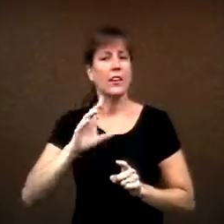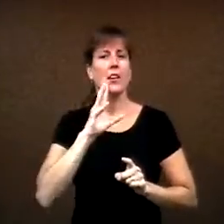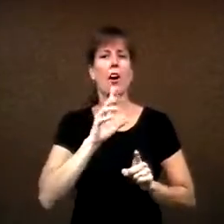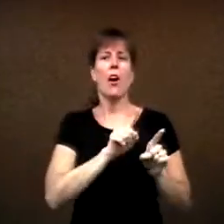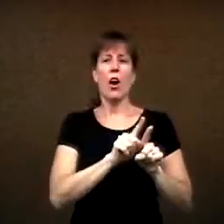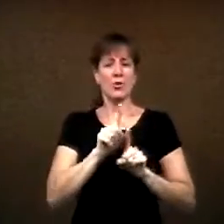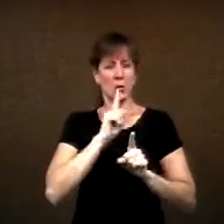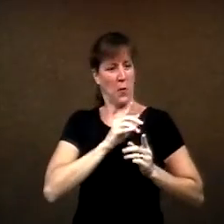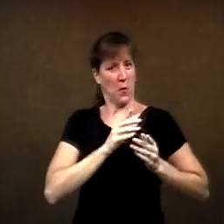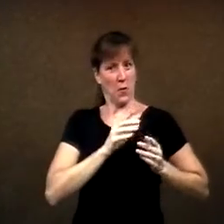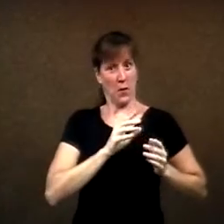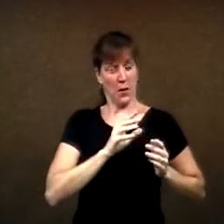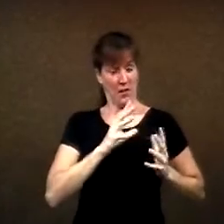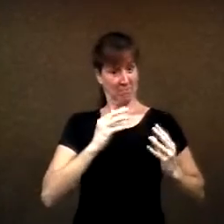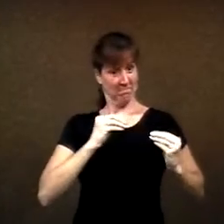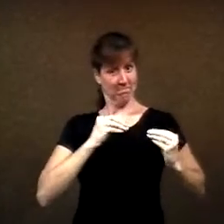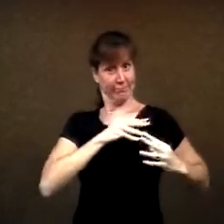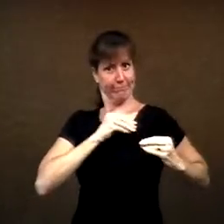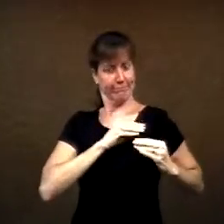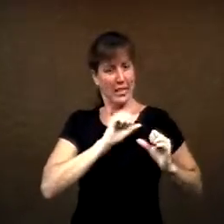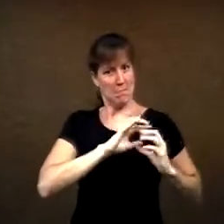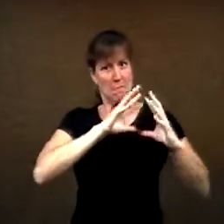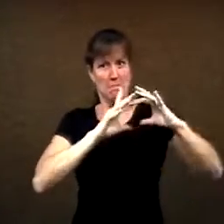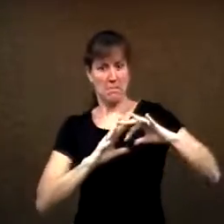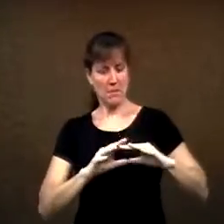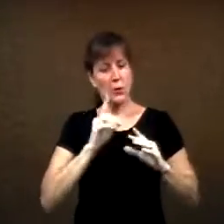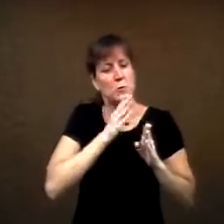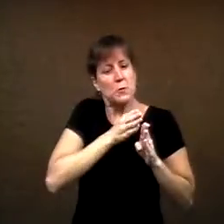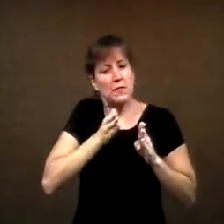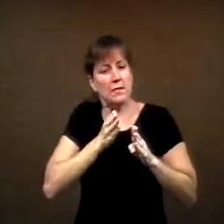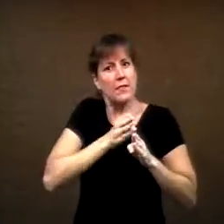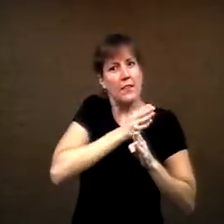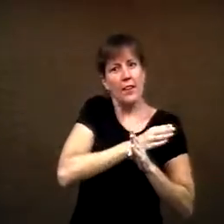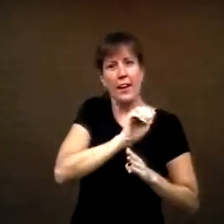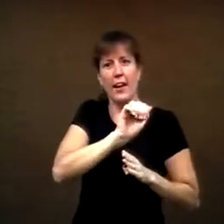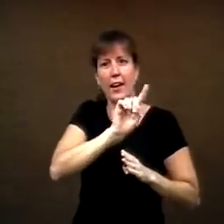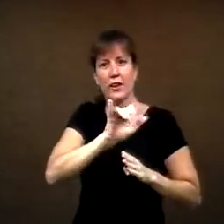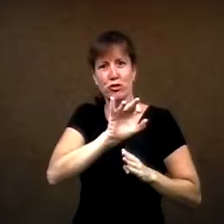For example, to activate all of the cells in the heart, all of the millions of cells in the heart,